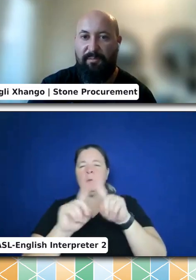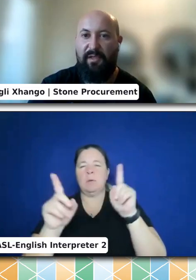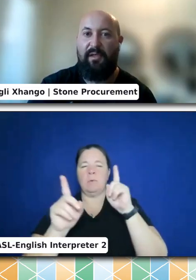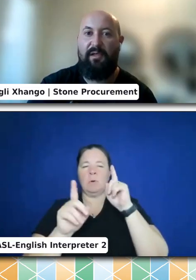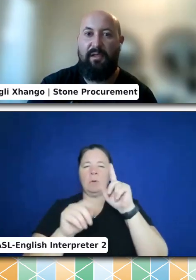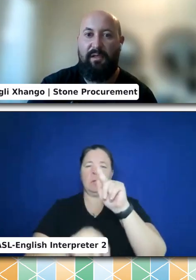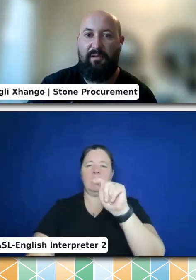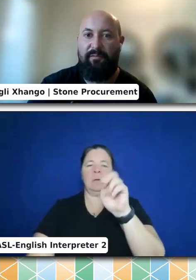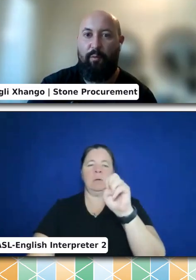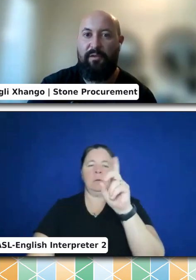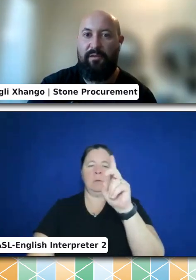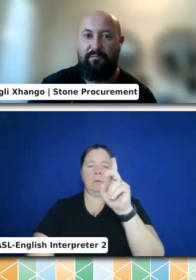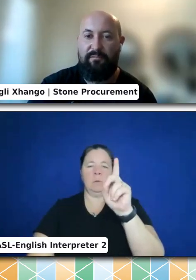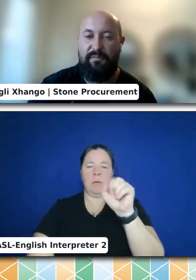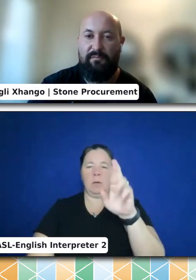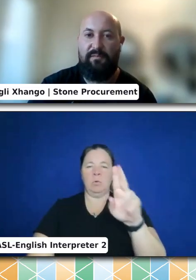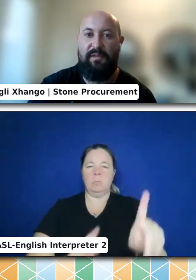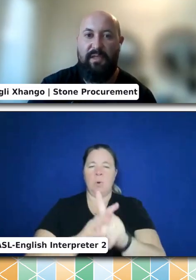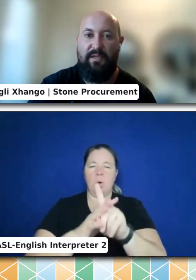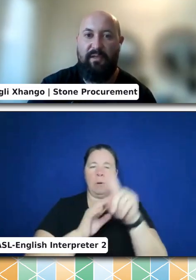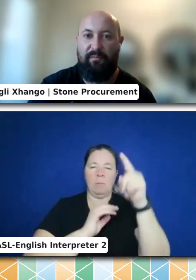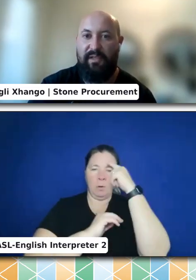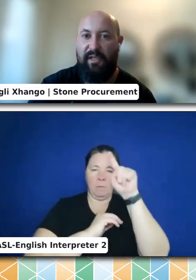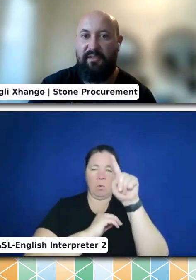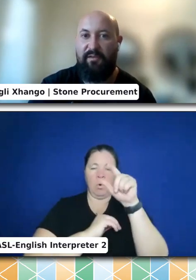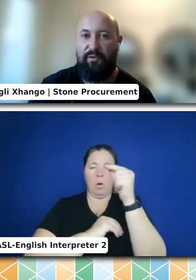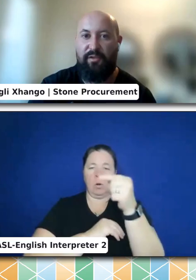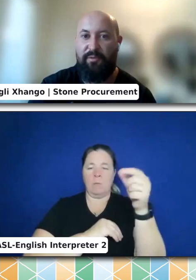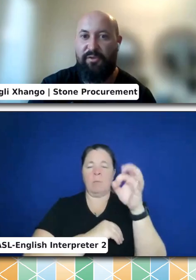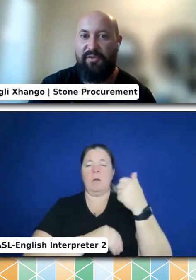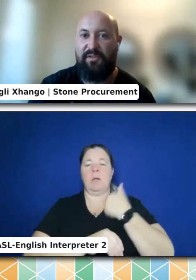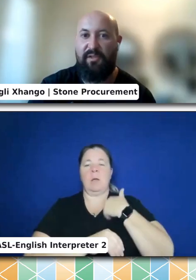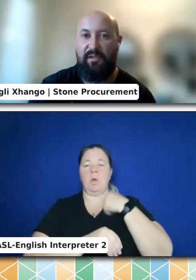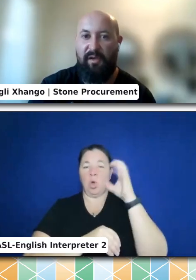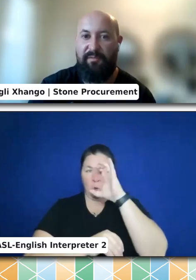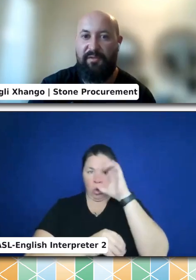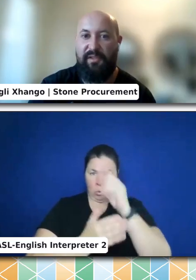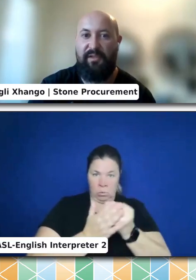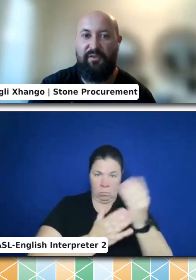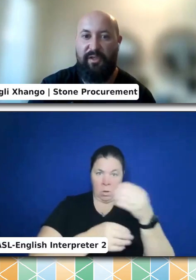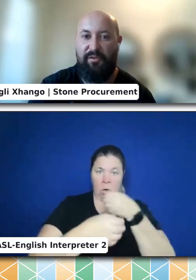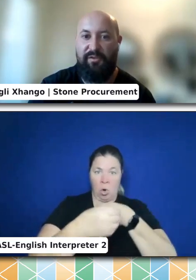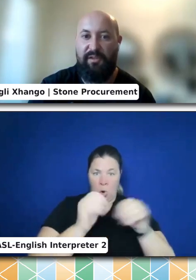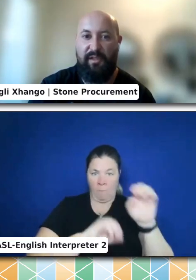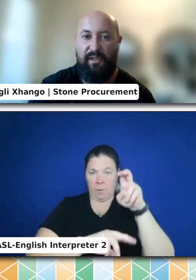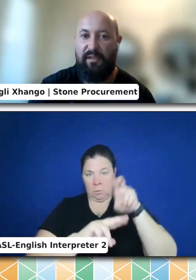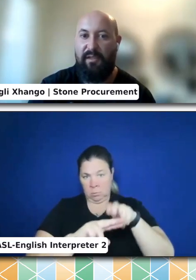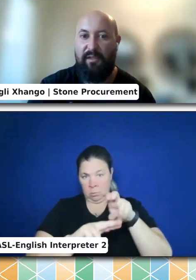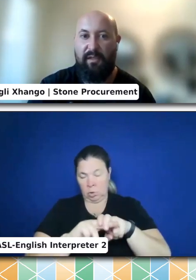Uh, for… the Government of Canada looking to purchase, uh, office seating, chairs, and.